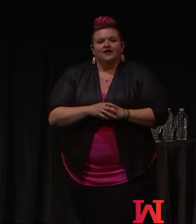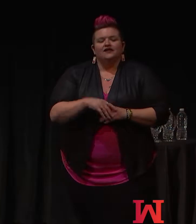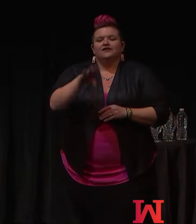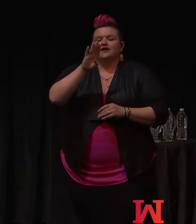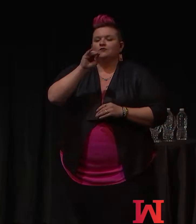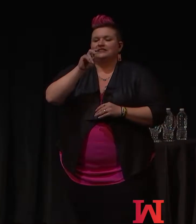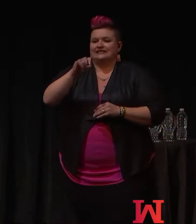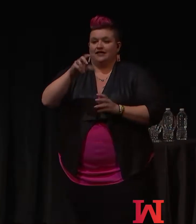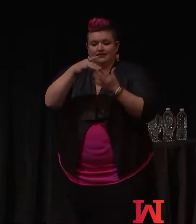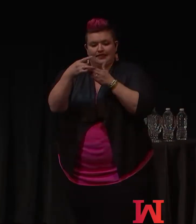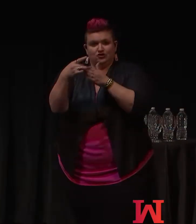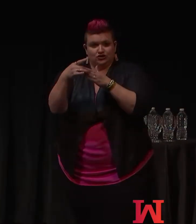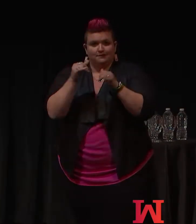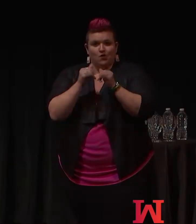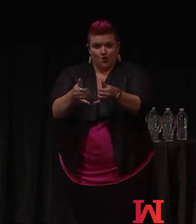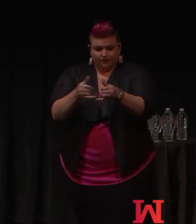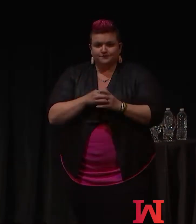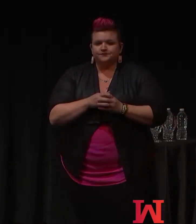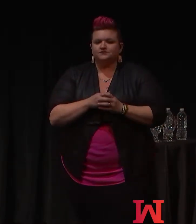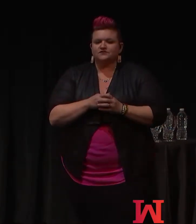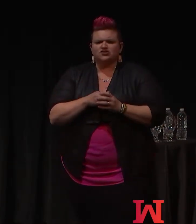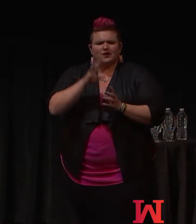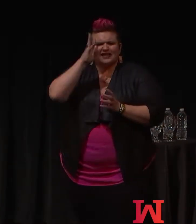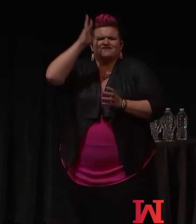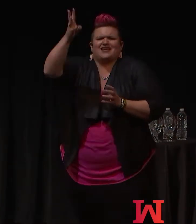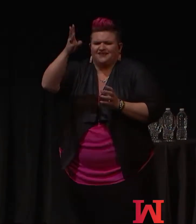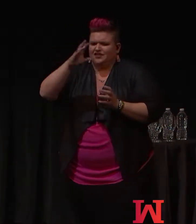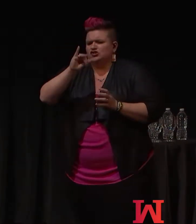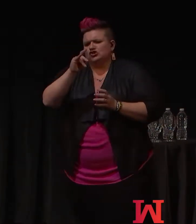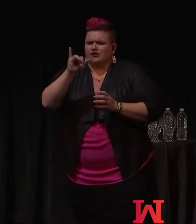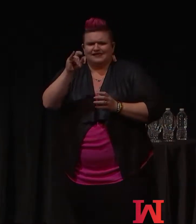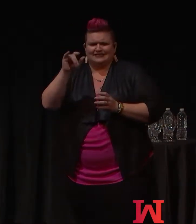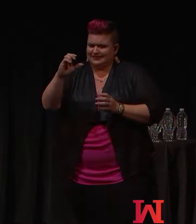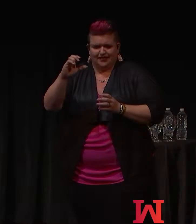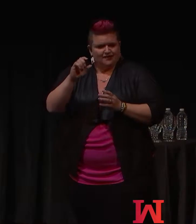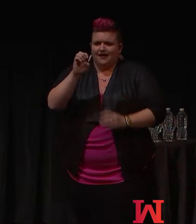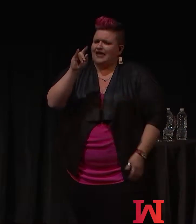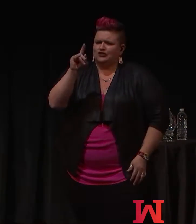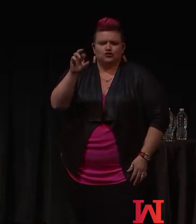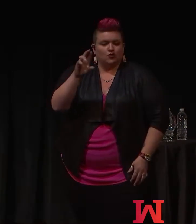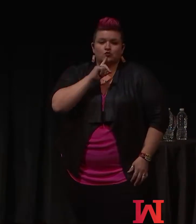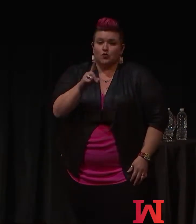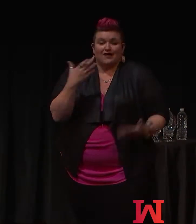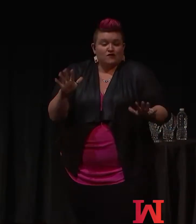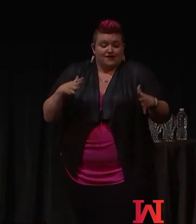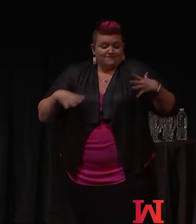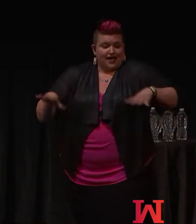Leadership Award to an innovative journalistic editor, wonderful, and fashionista who has been